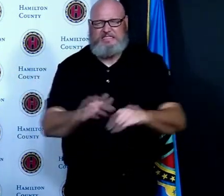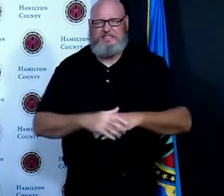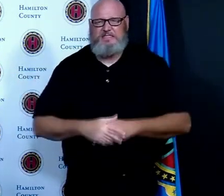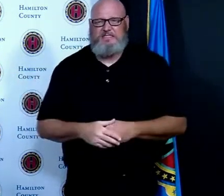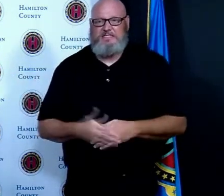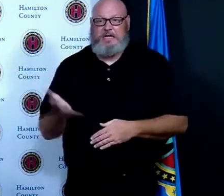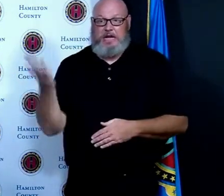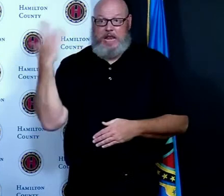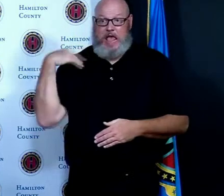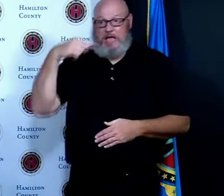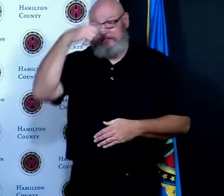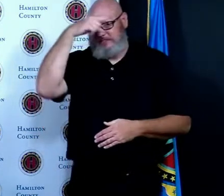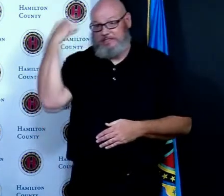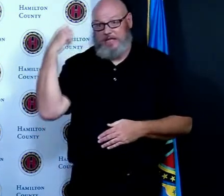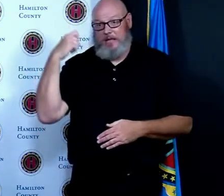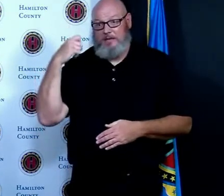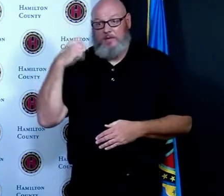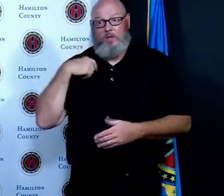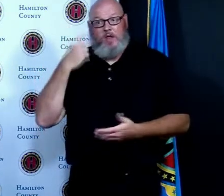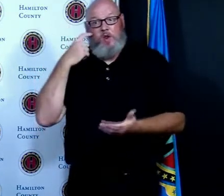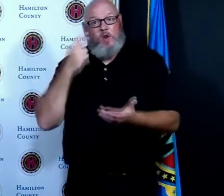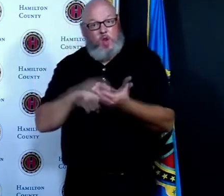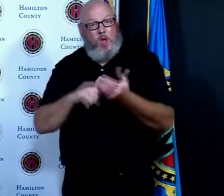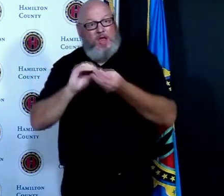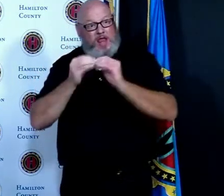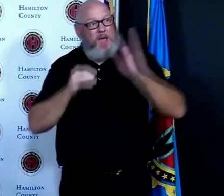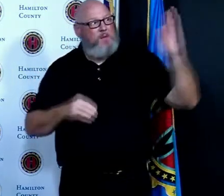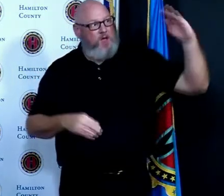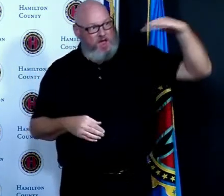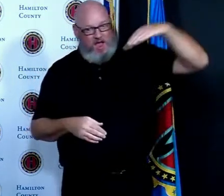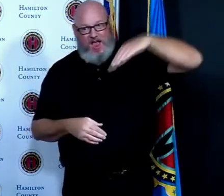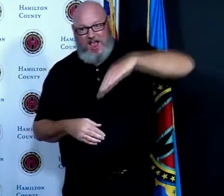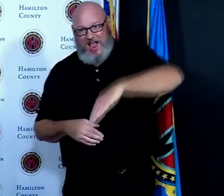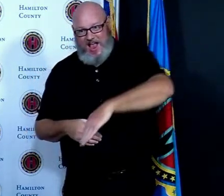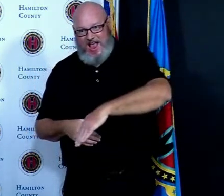kind of started to let their guard down and I understand we are all tired of Covid-19